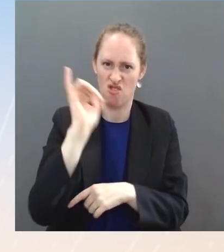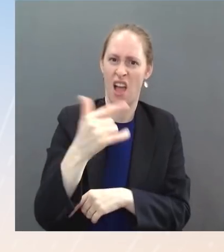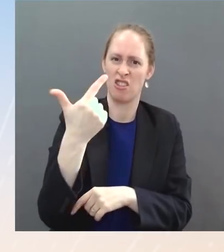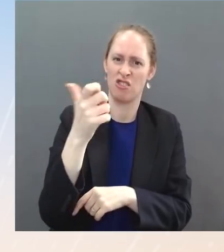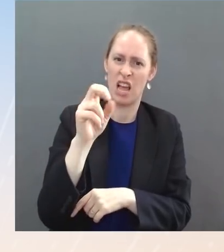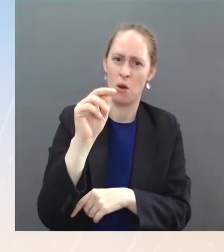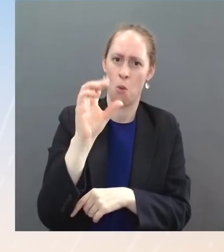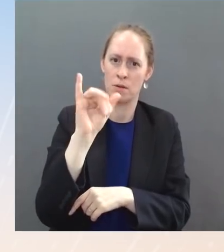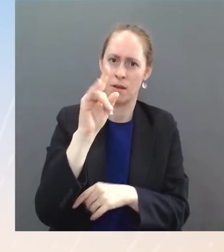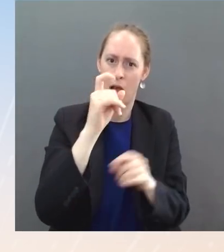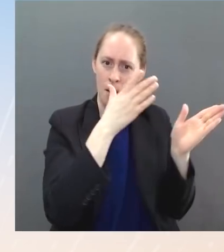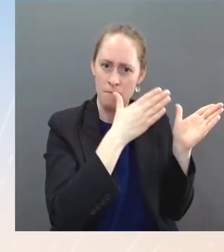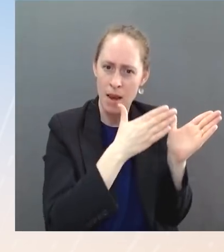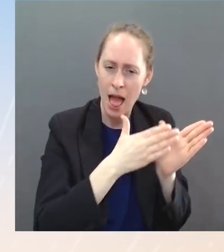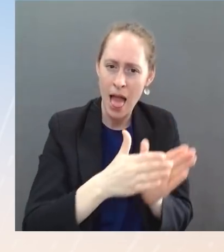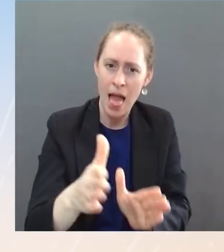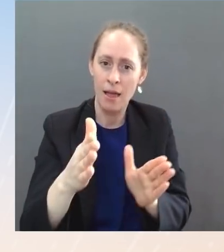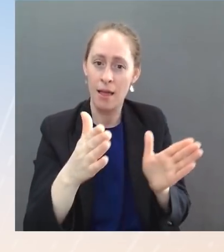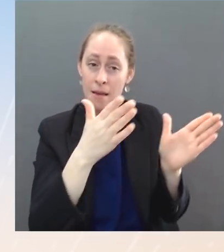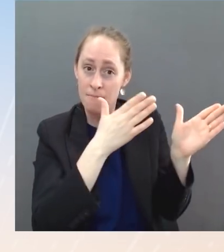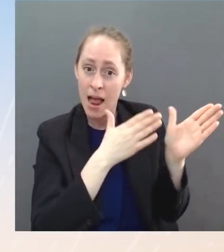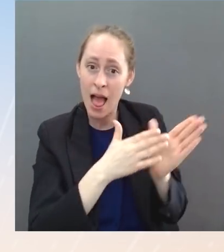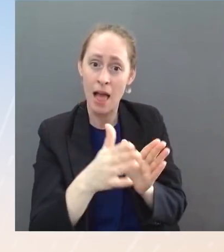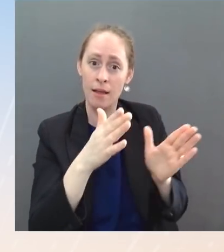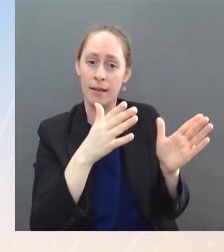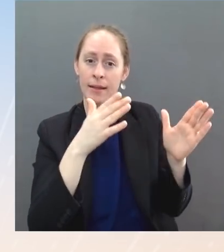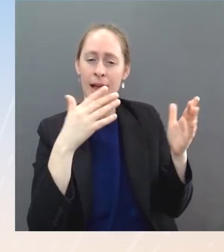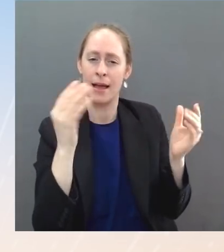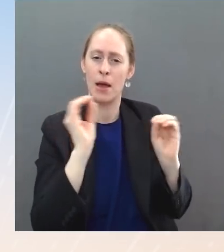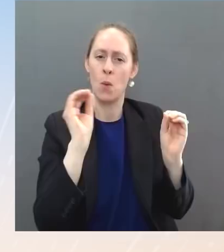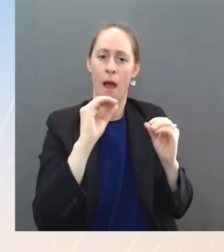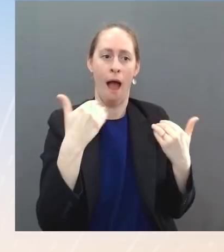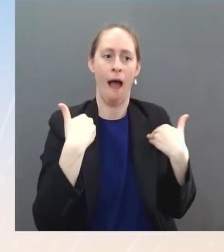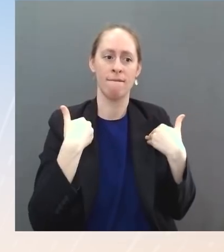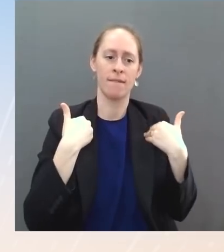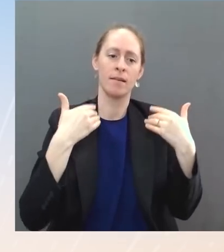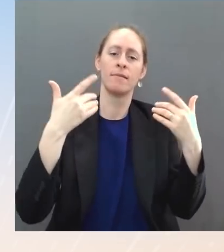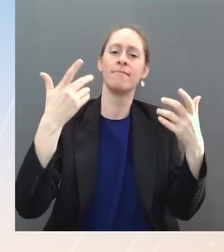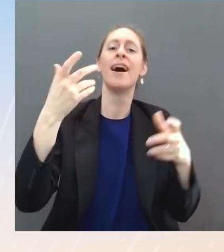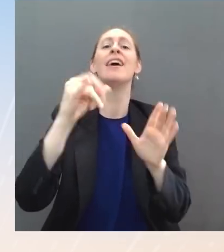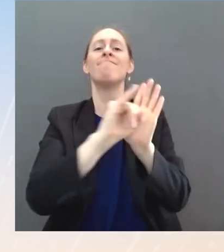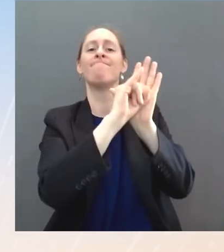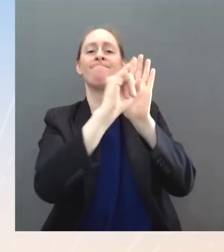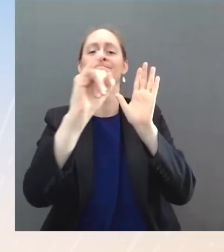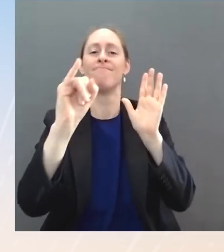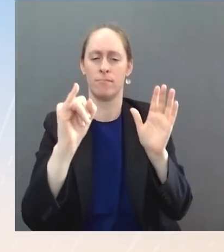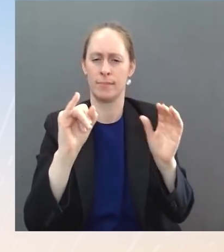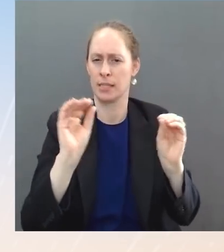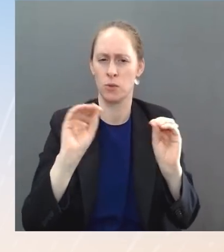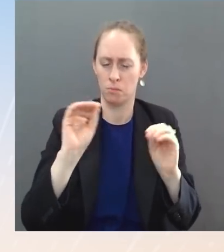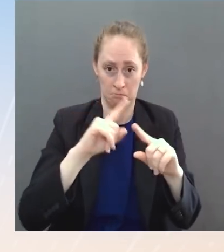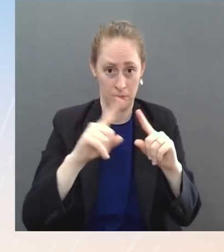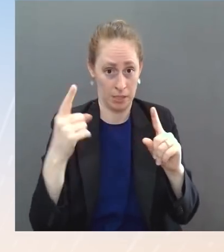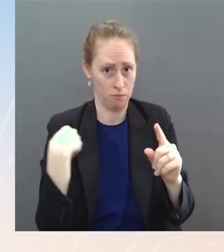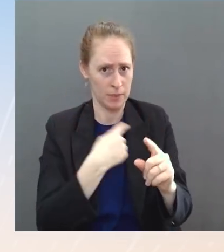There is a process that we have run just recently at the State Department to ultimately determine that the killing --